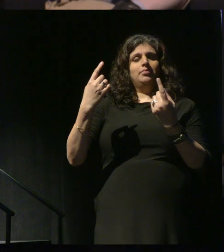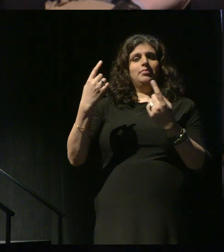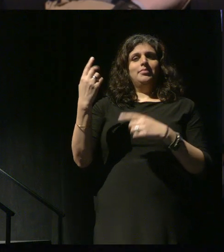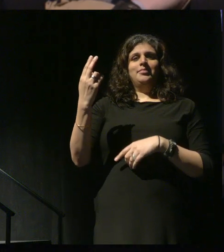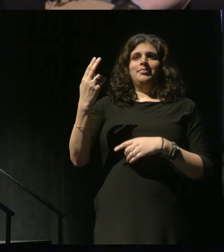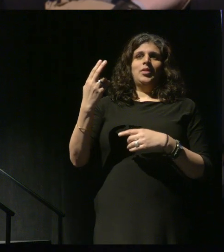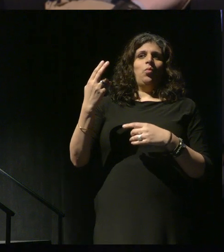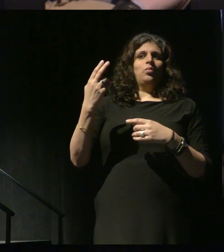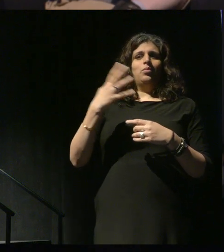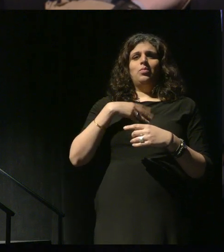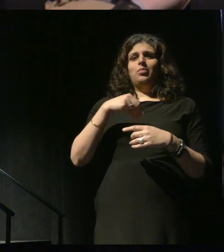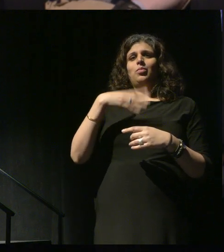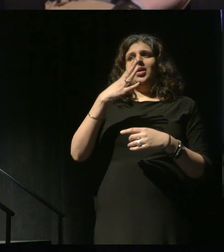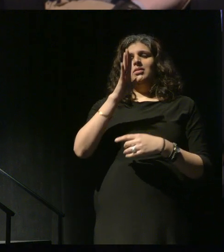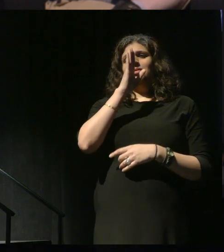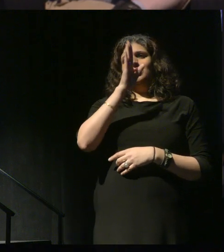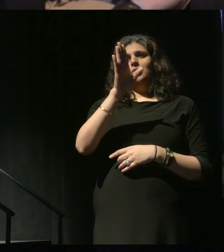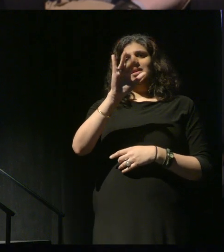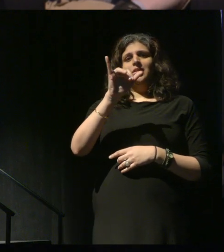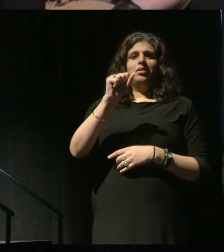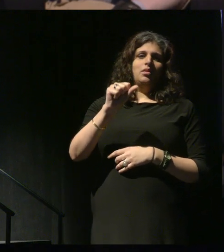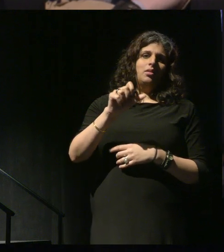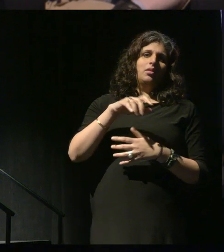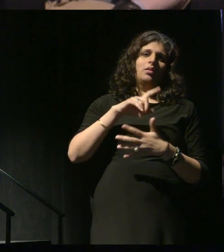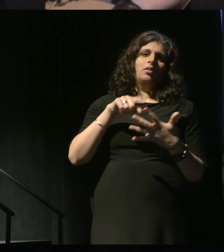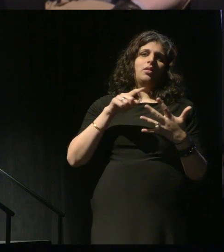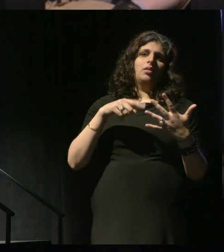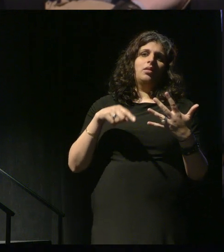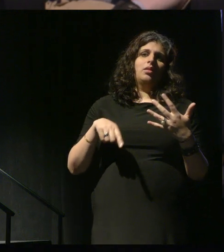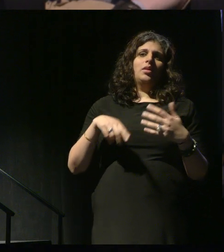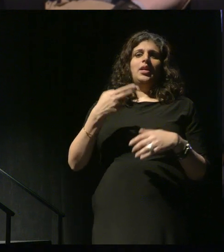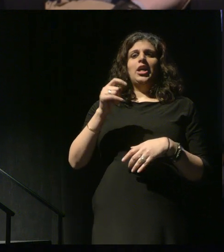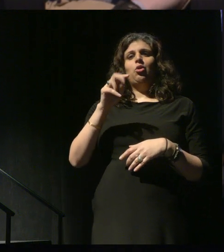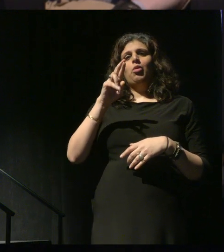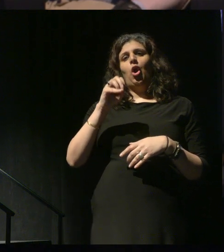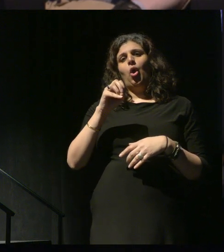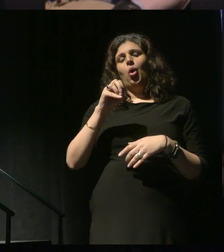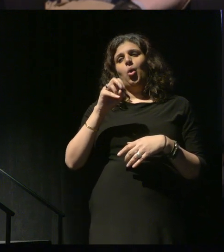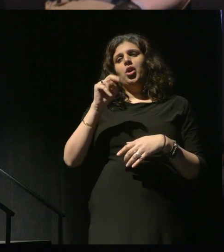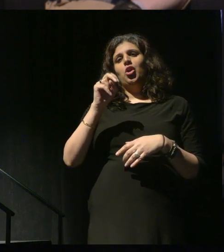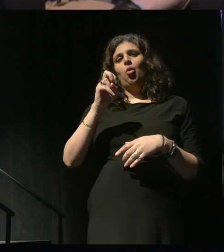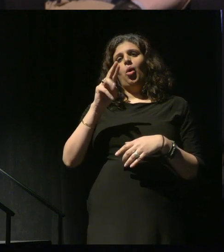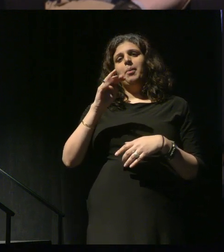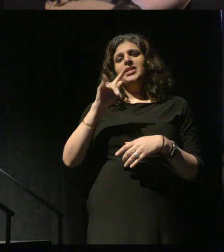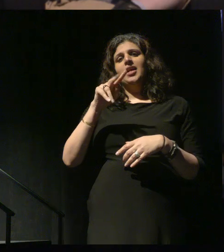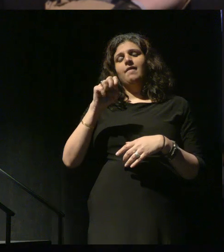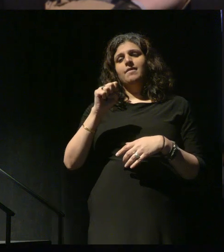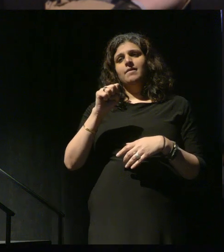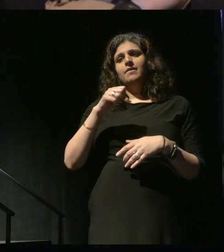and straight and cis and heteronormative and all of these things, I was just curious